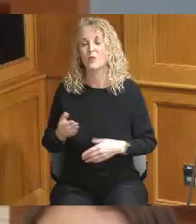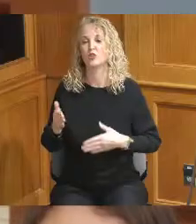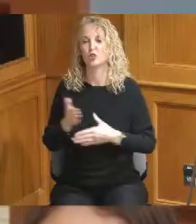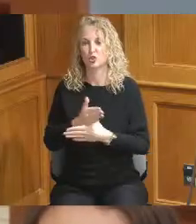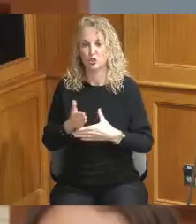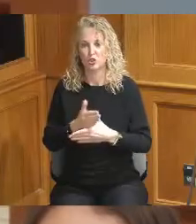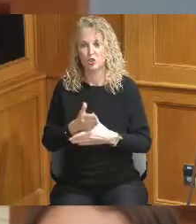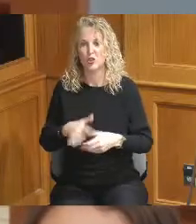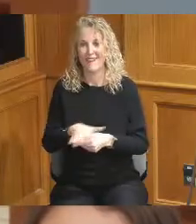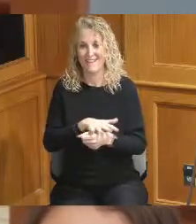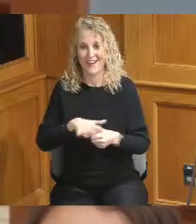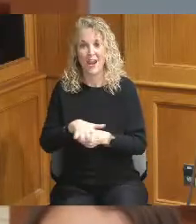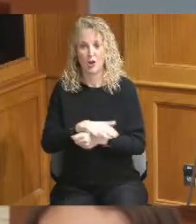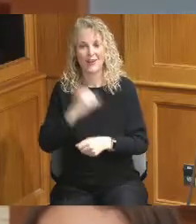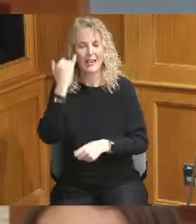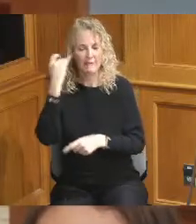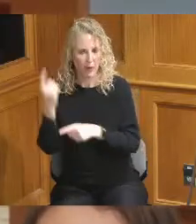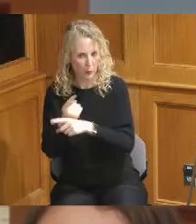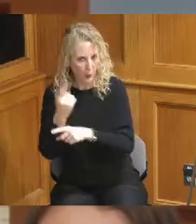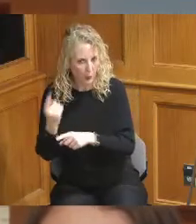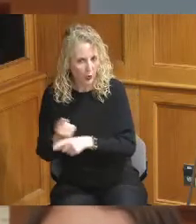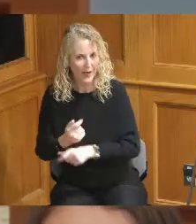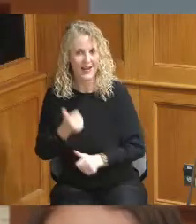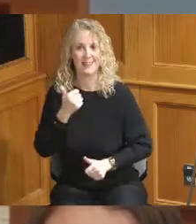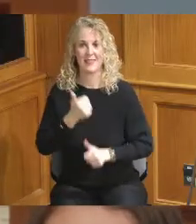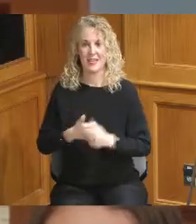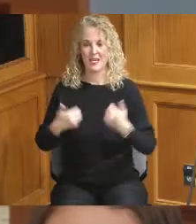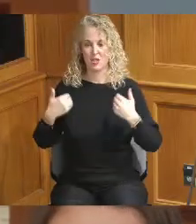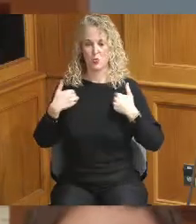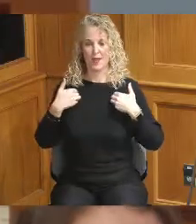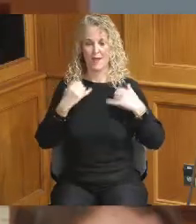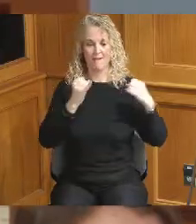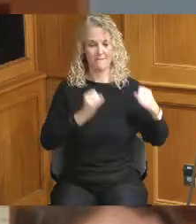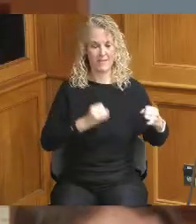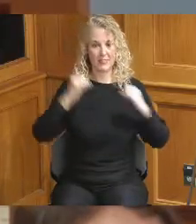where it's appropriate and then you know each of us have our own individual break areas for